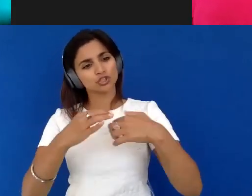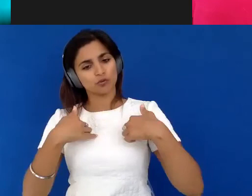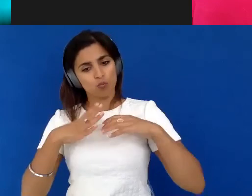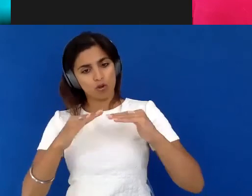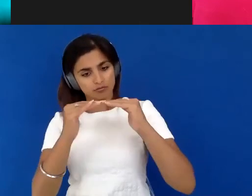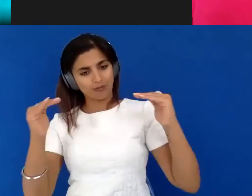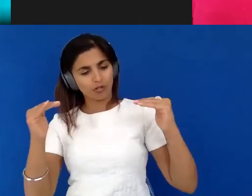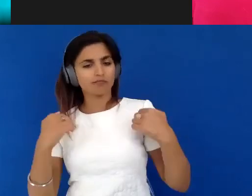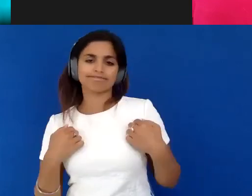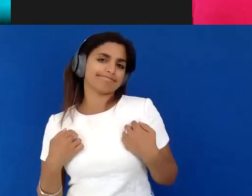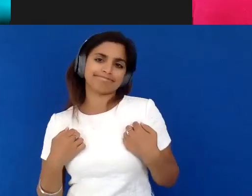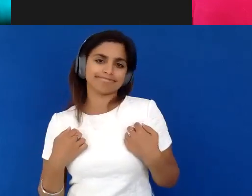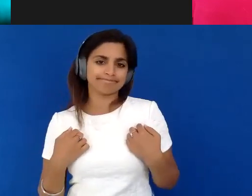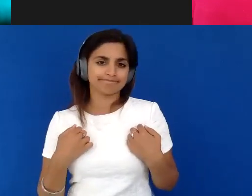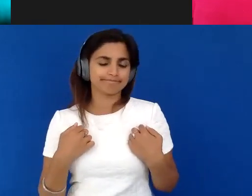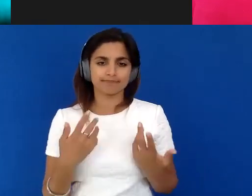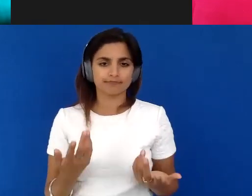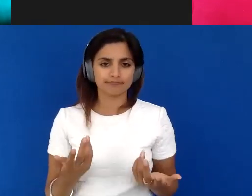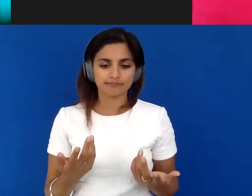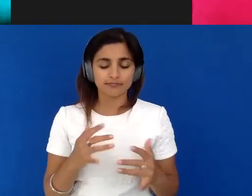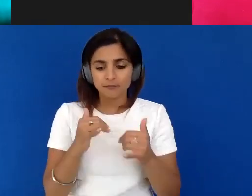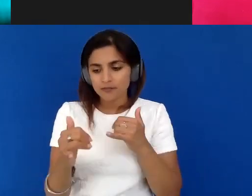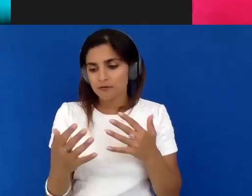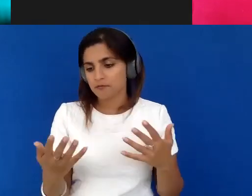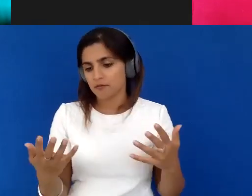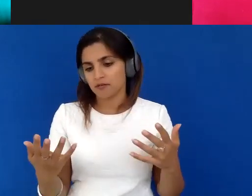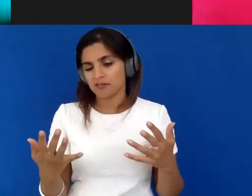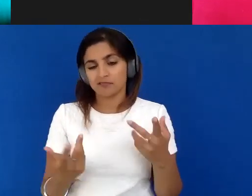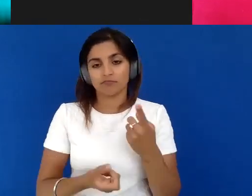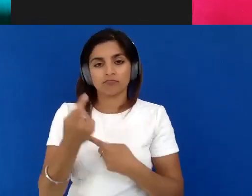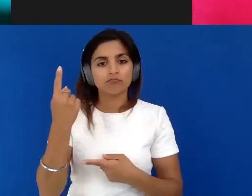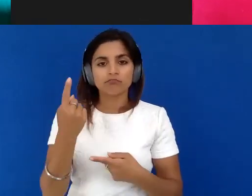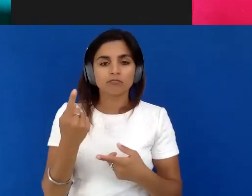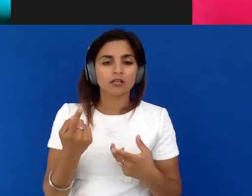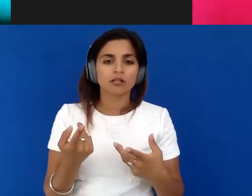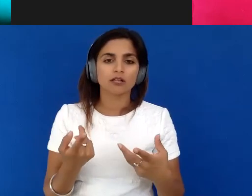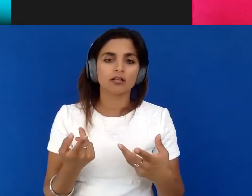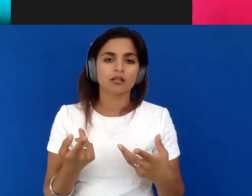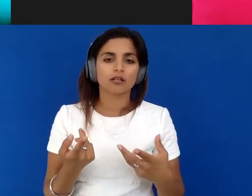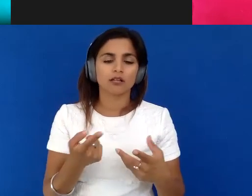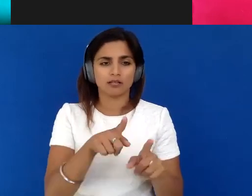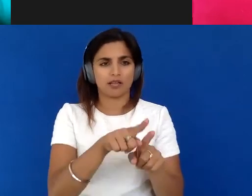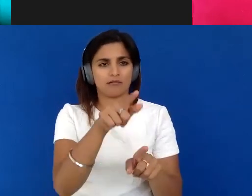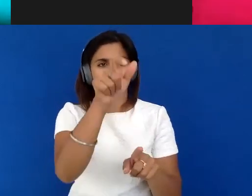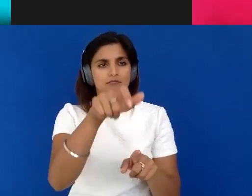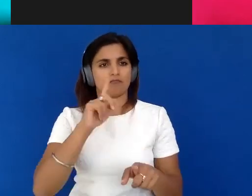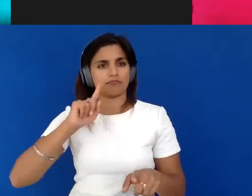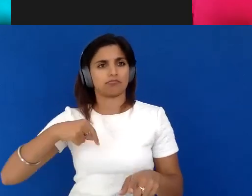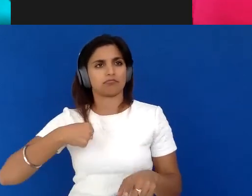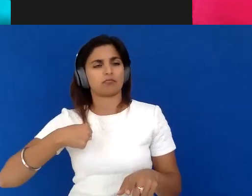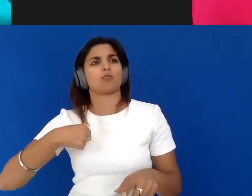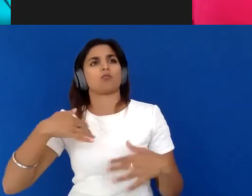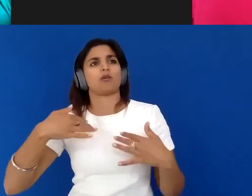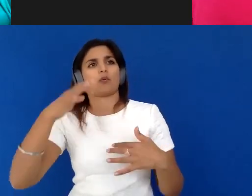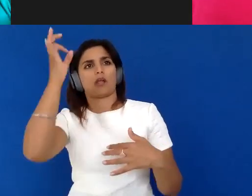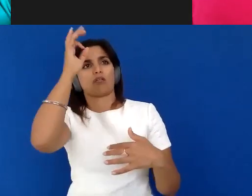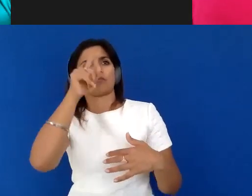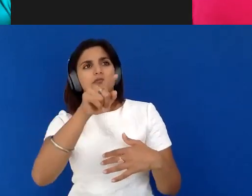will face the same sometimes ignorance that you face in other spheres but